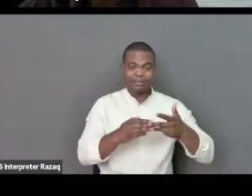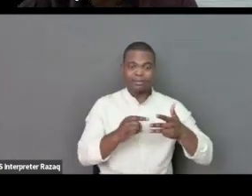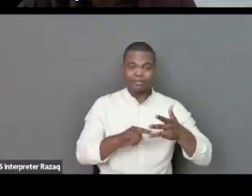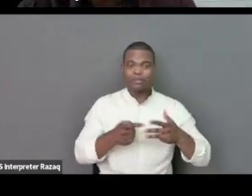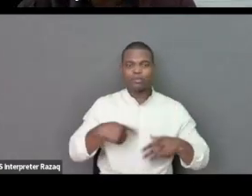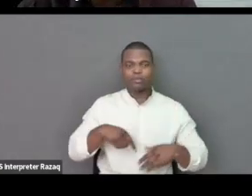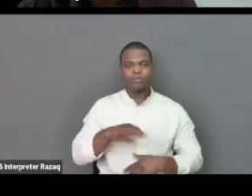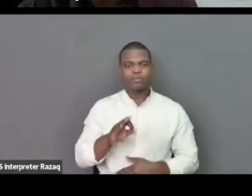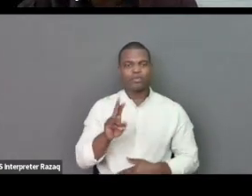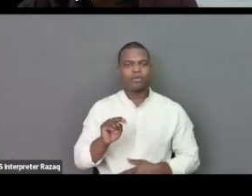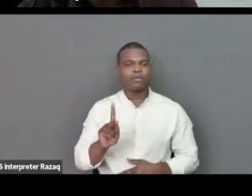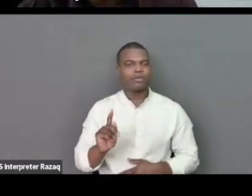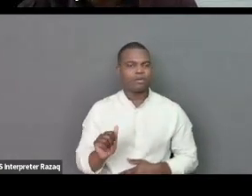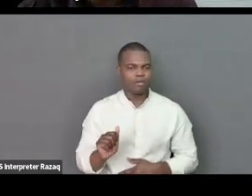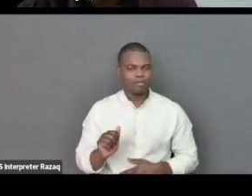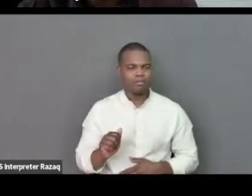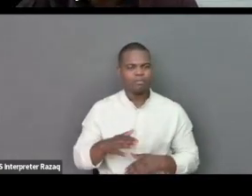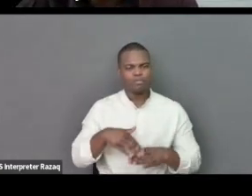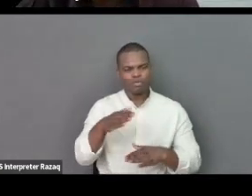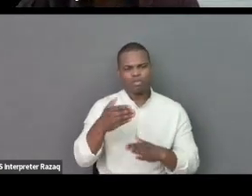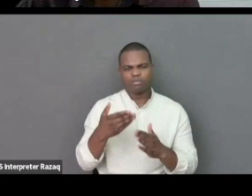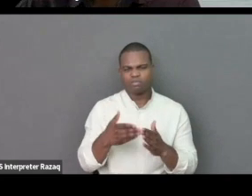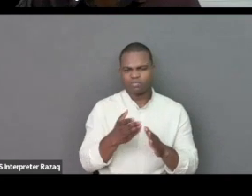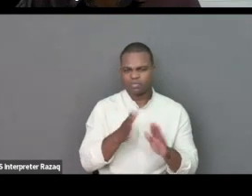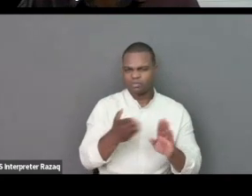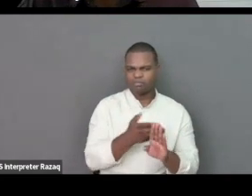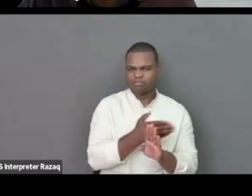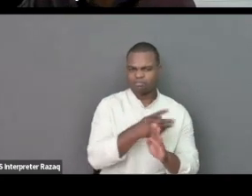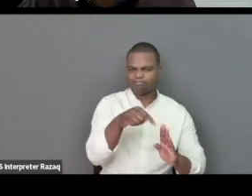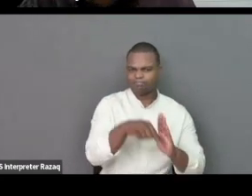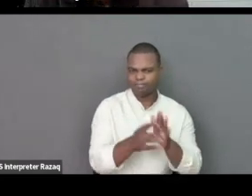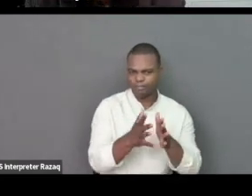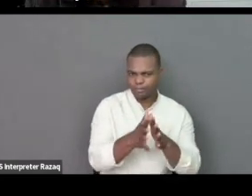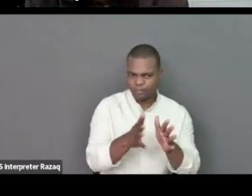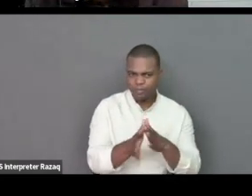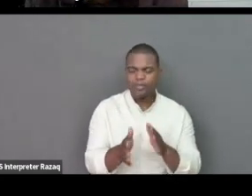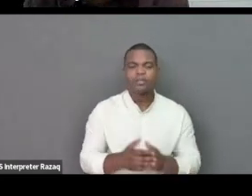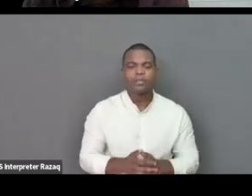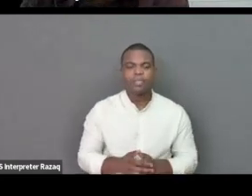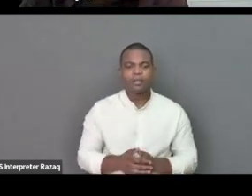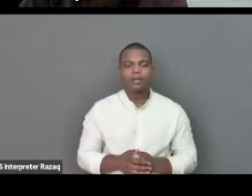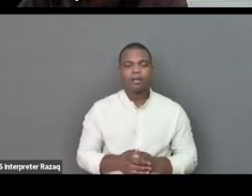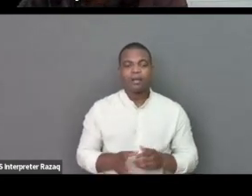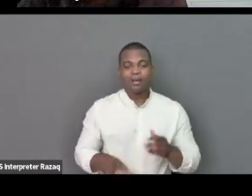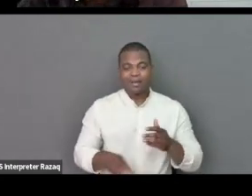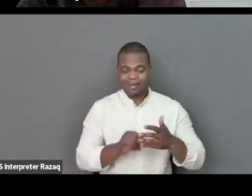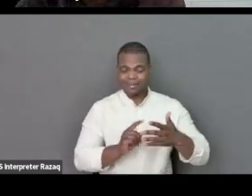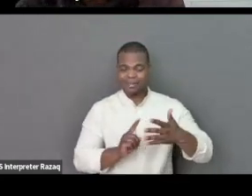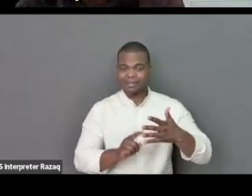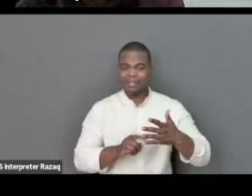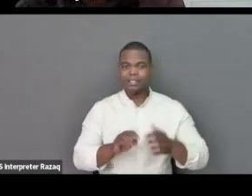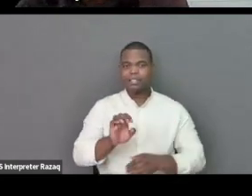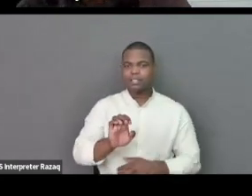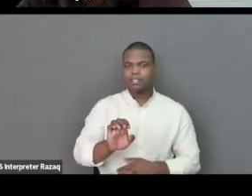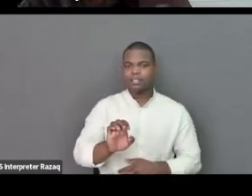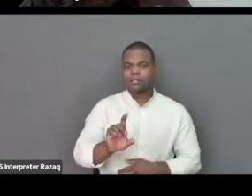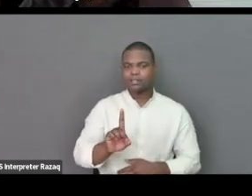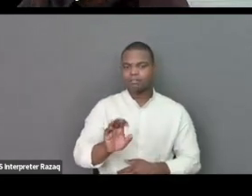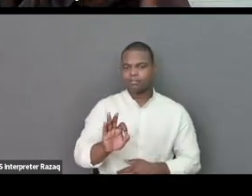umbrella organization of European disability organizations, and they help employ support and